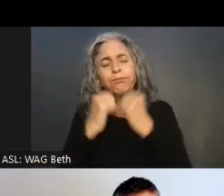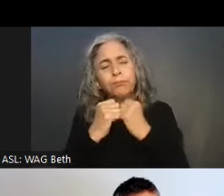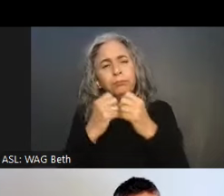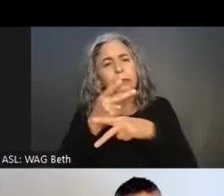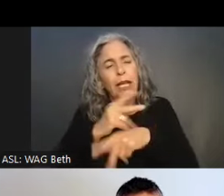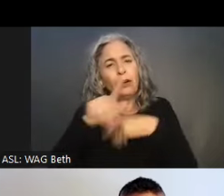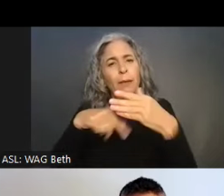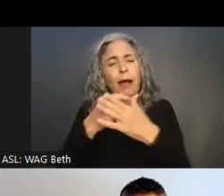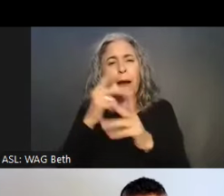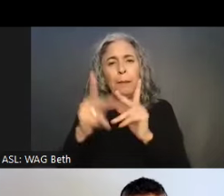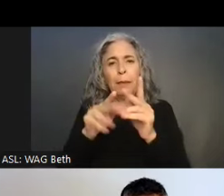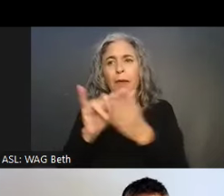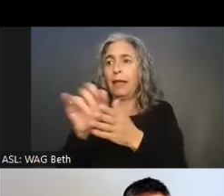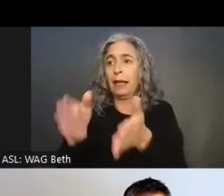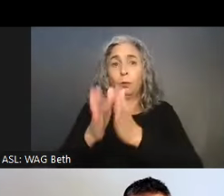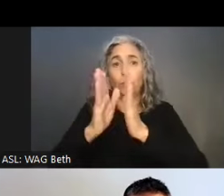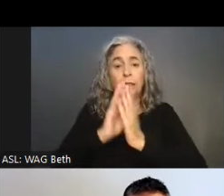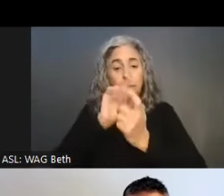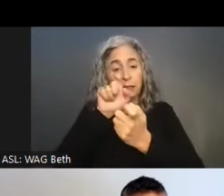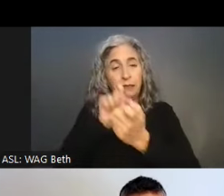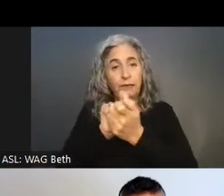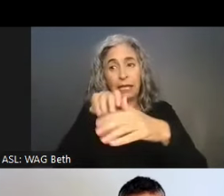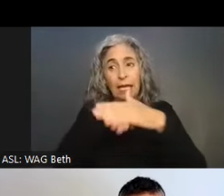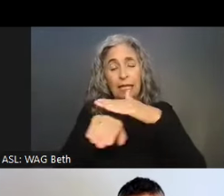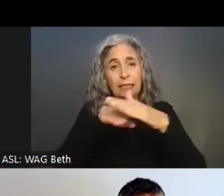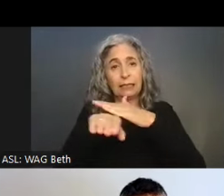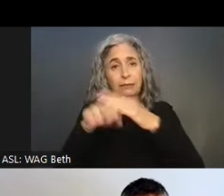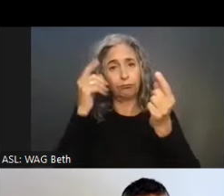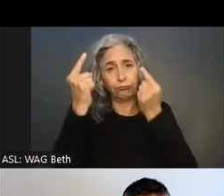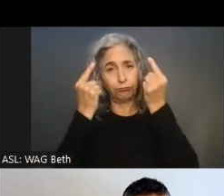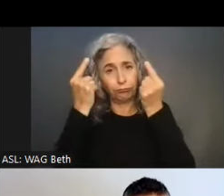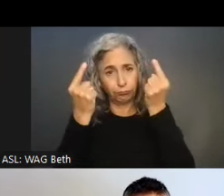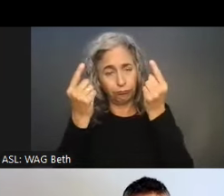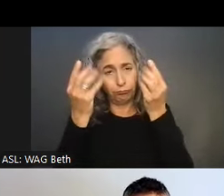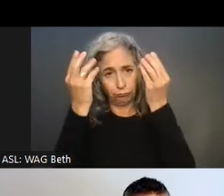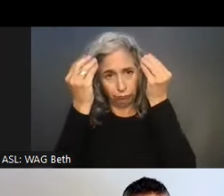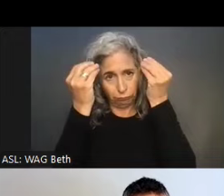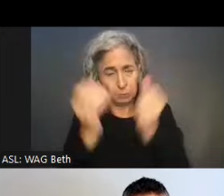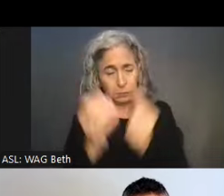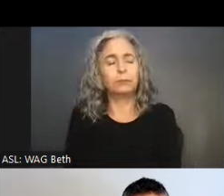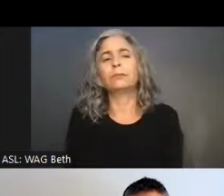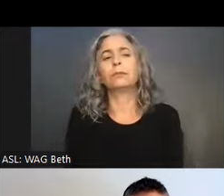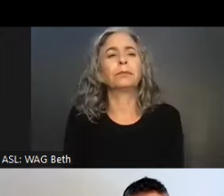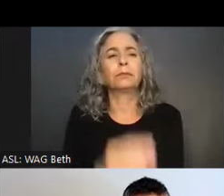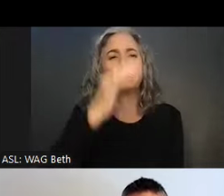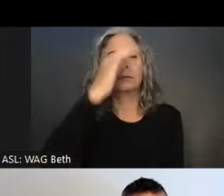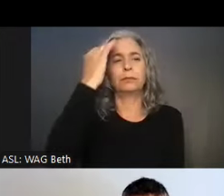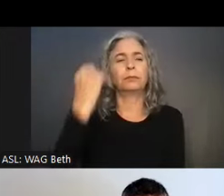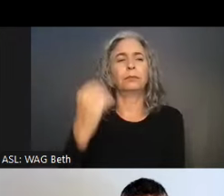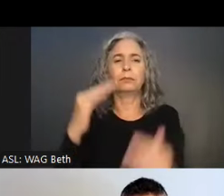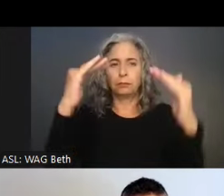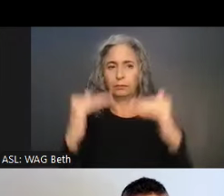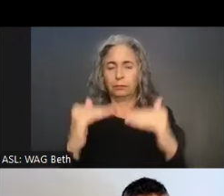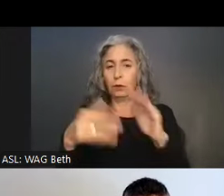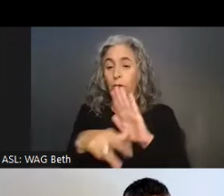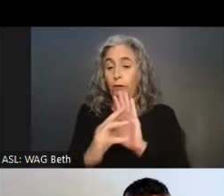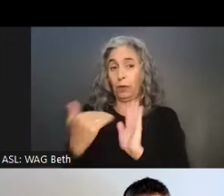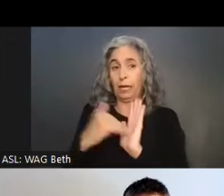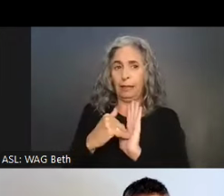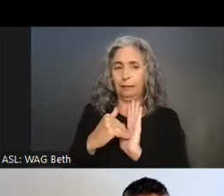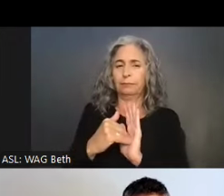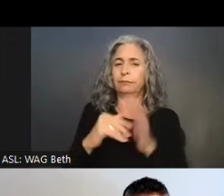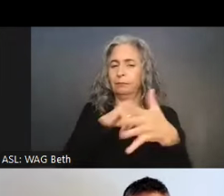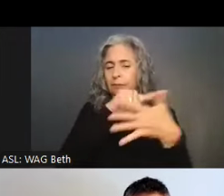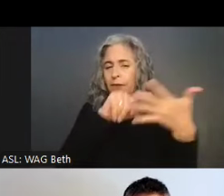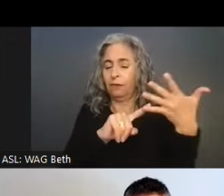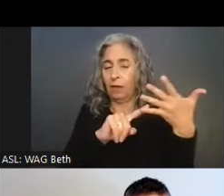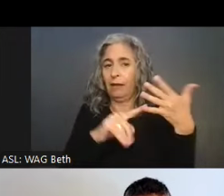requesting specific access considerations. To review again here are the if I ever accessibility